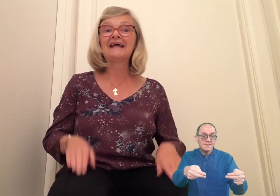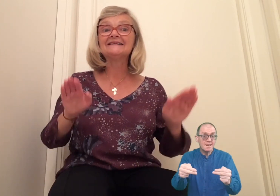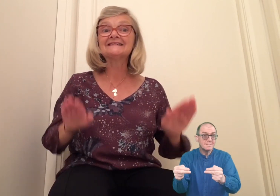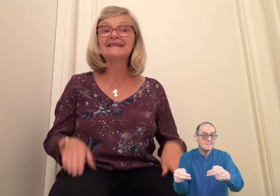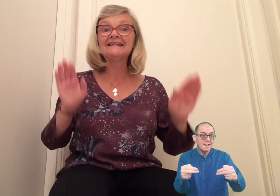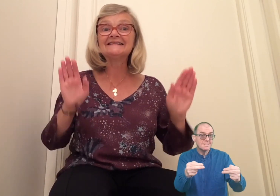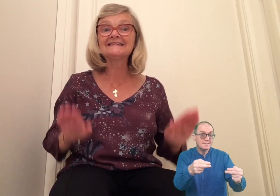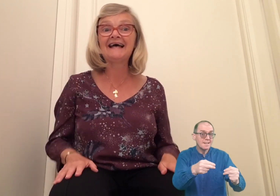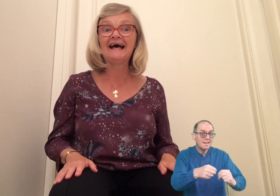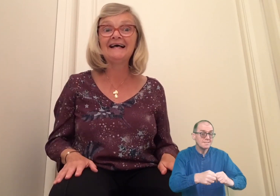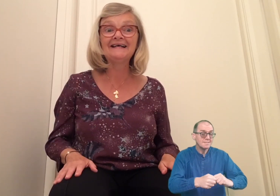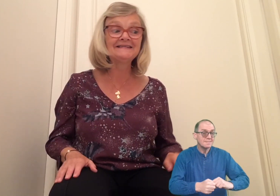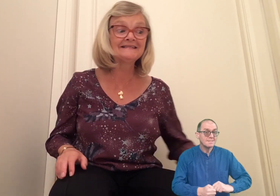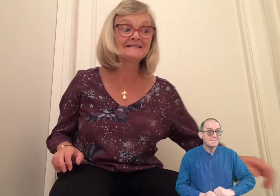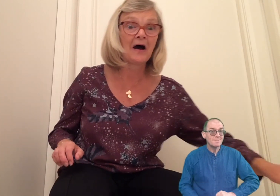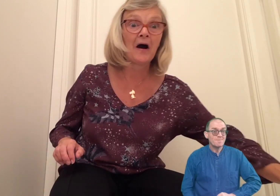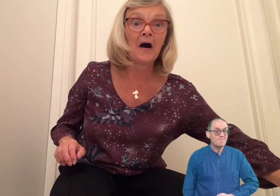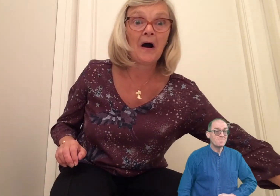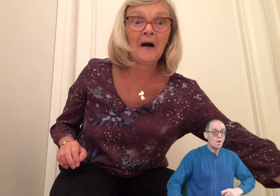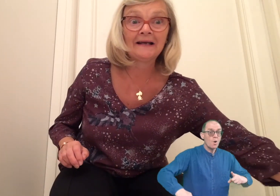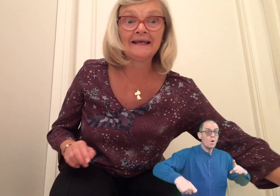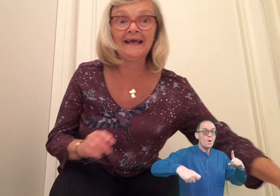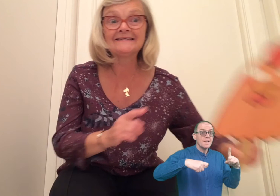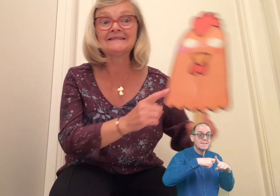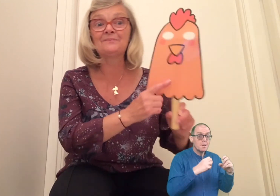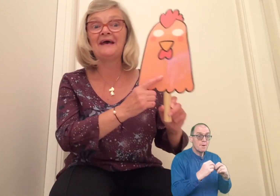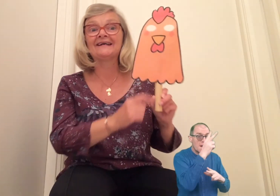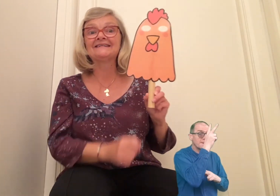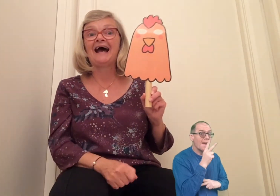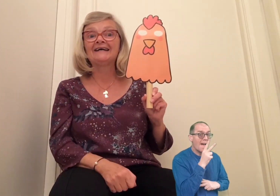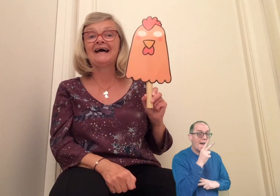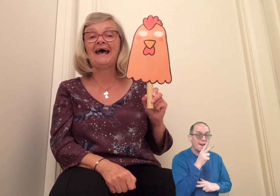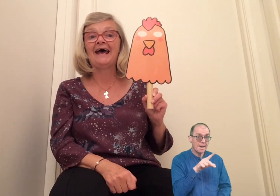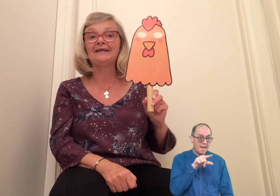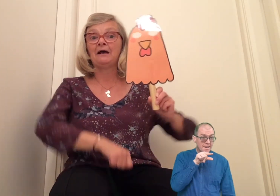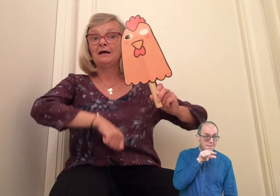Dance, dance, dance. Katie Bairdie had a hen,